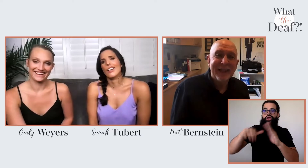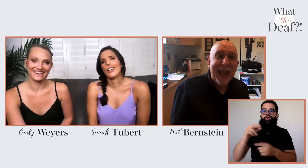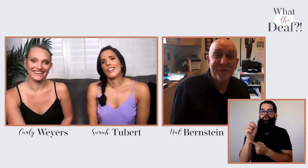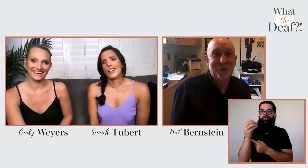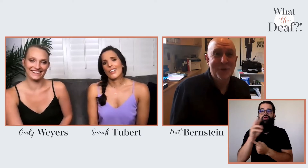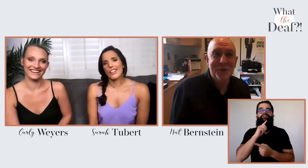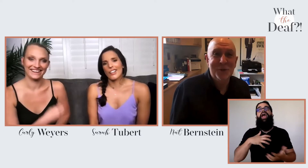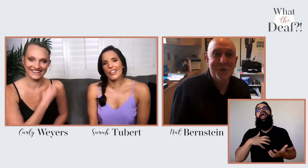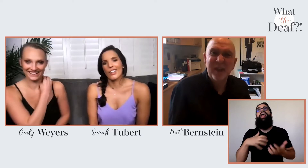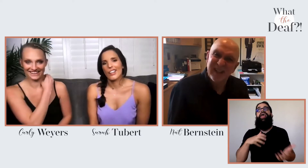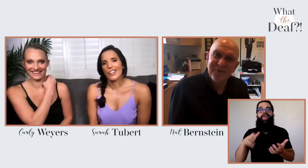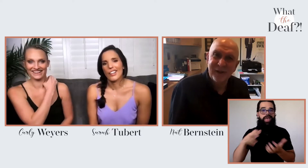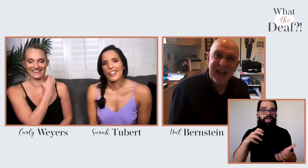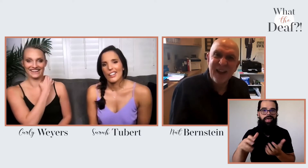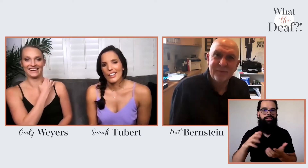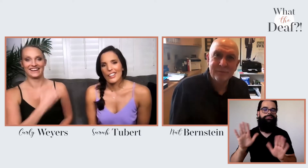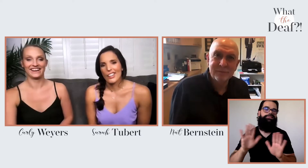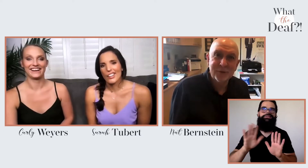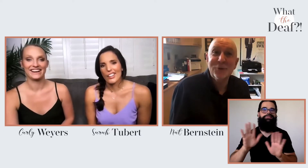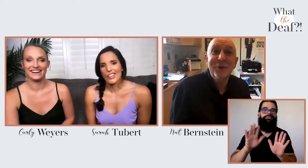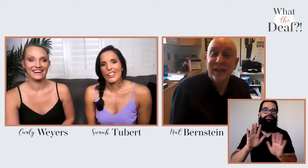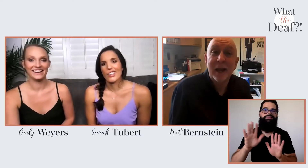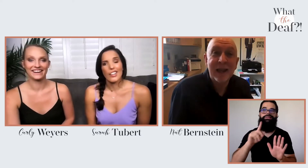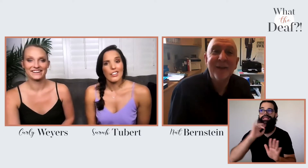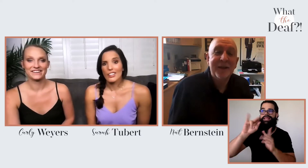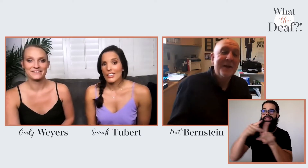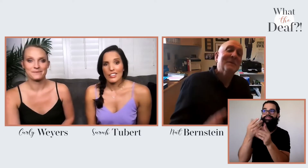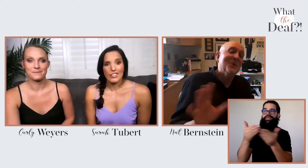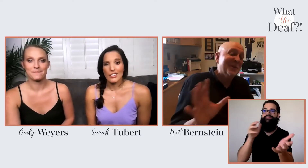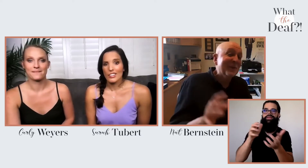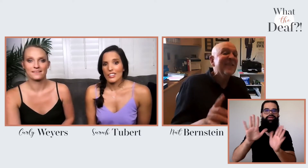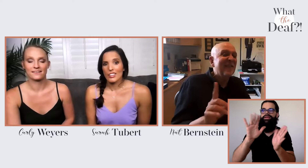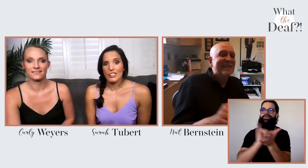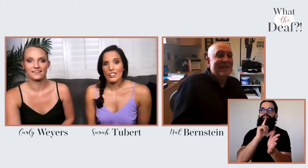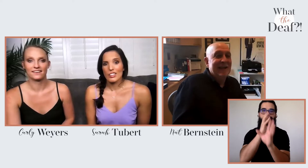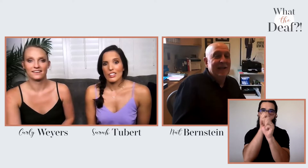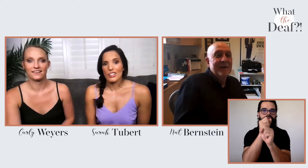laughter to a show that didn't really deserve that kind of laugh," so it's really fascinating.